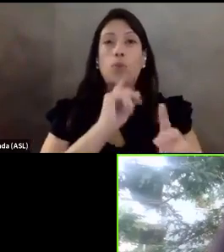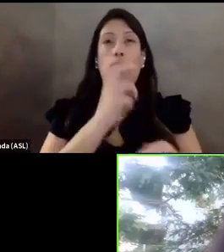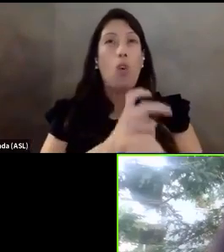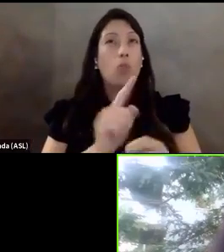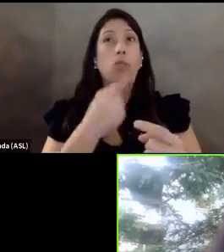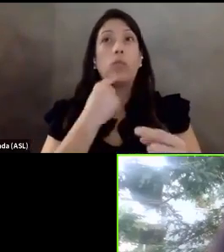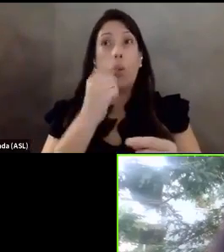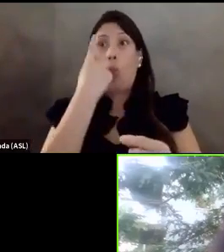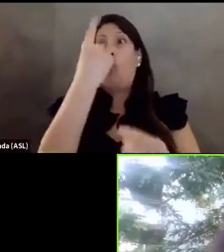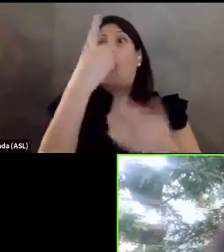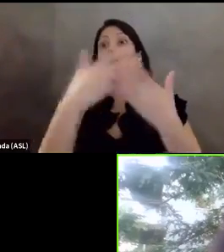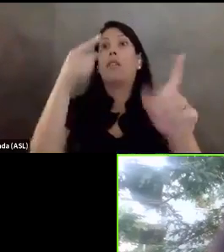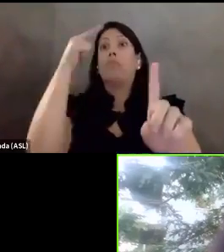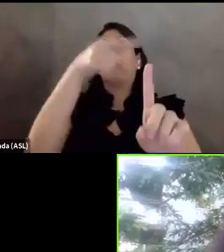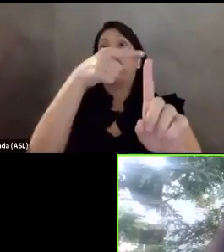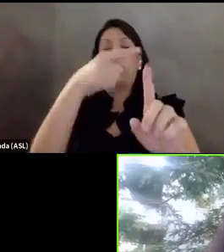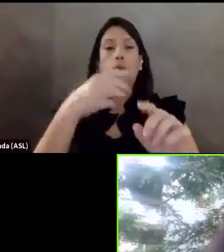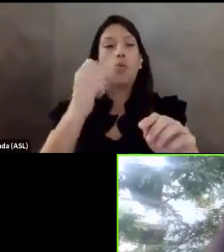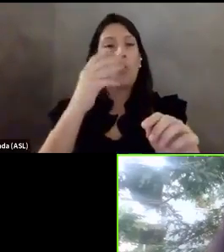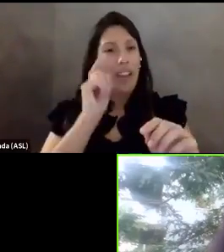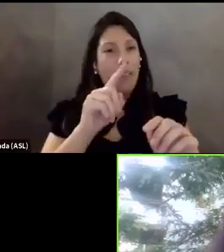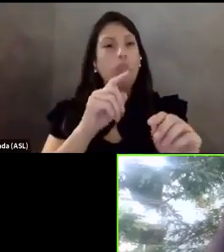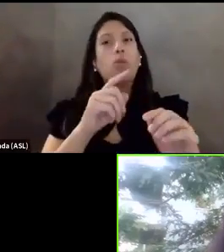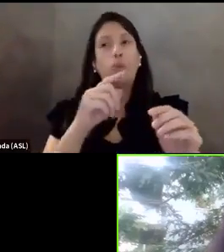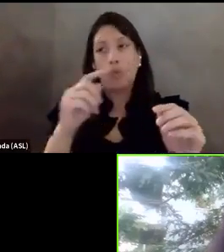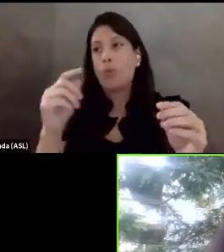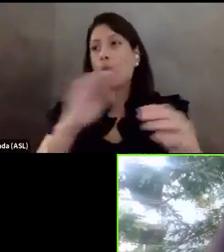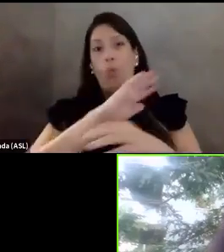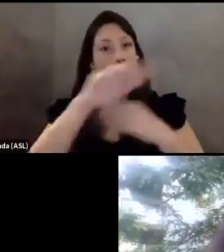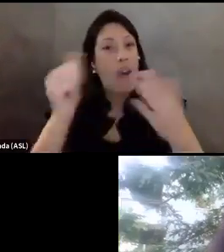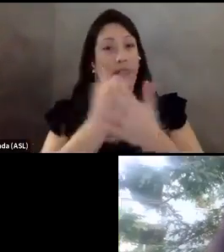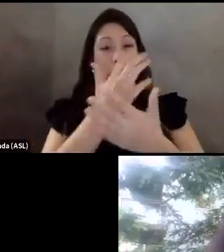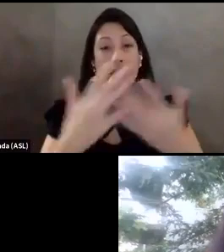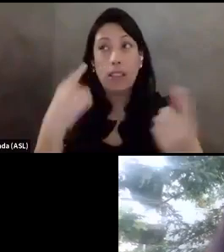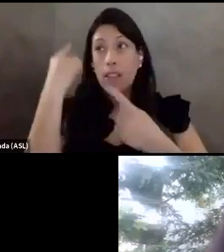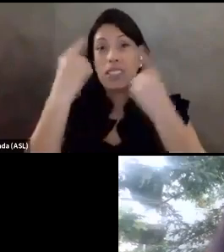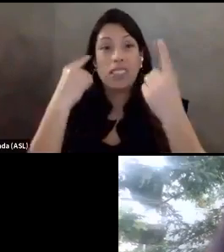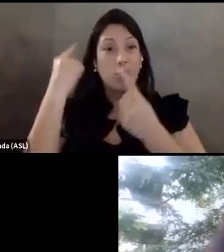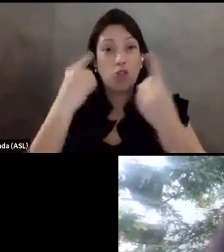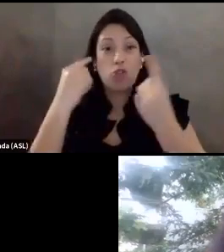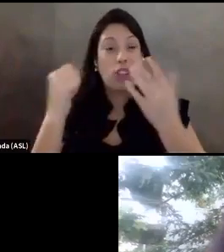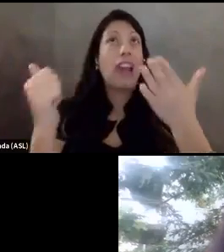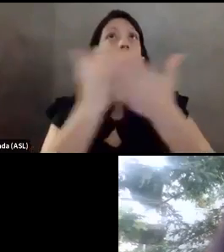you've got to take everything into account. Now, thank you.